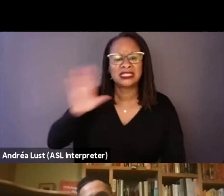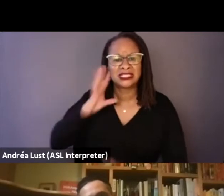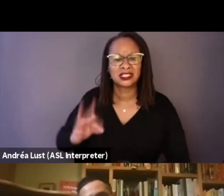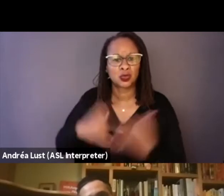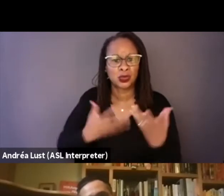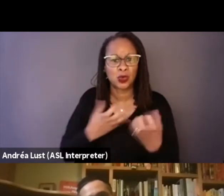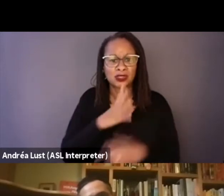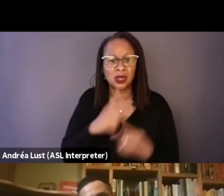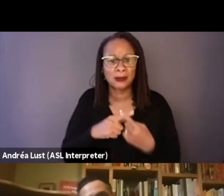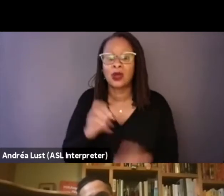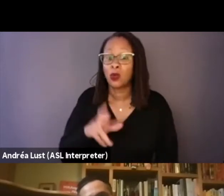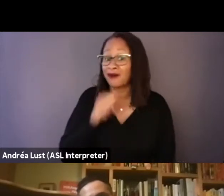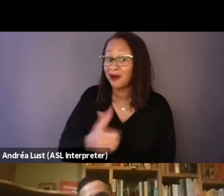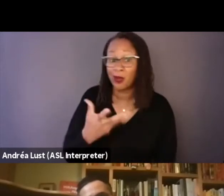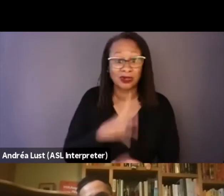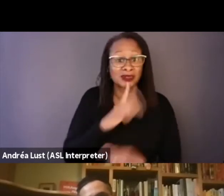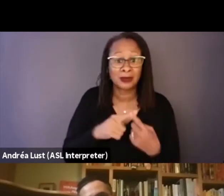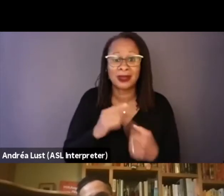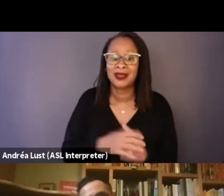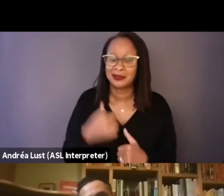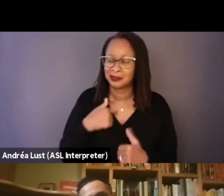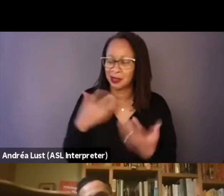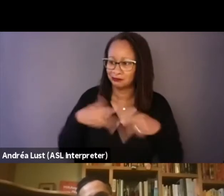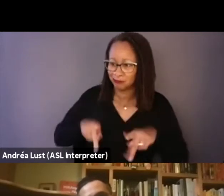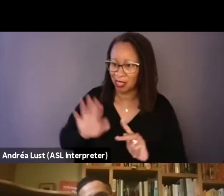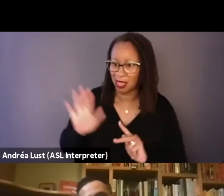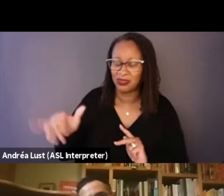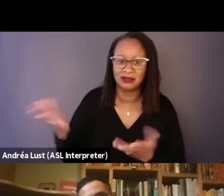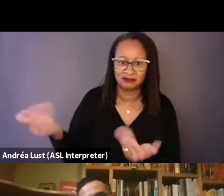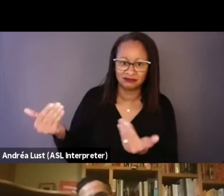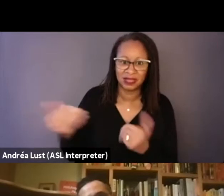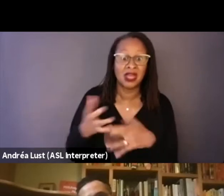or not want to talk about, and only as much as he wanted to. And so it took time, you know?